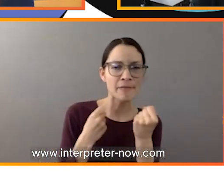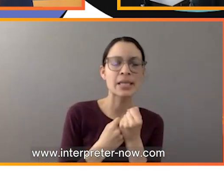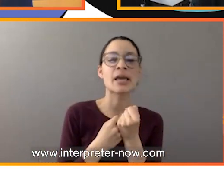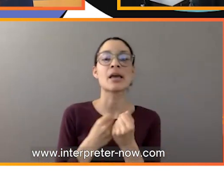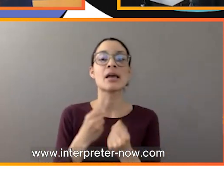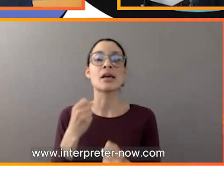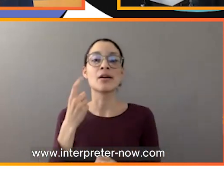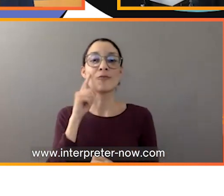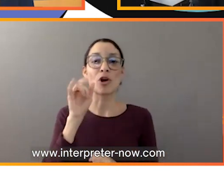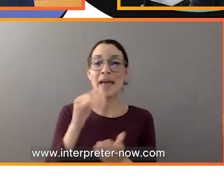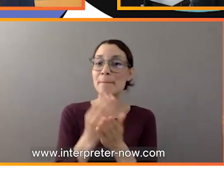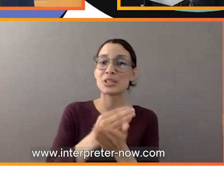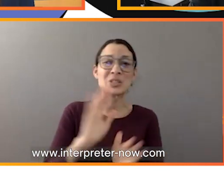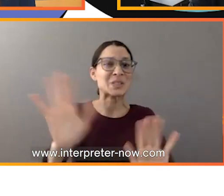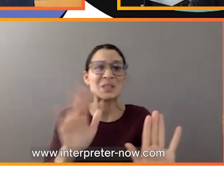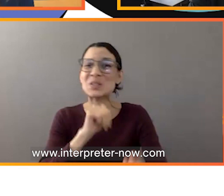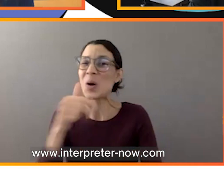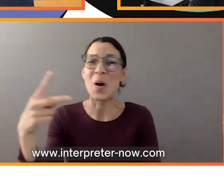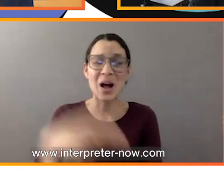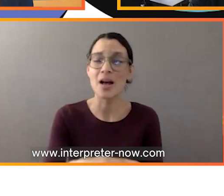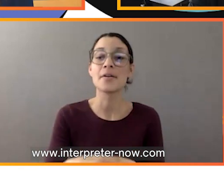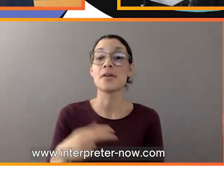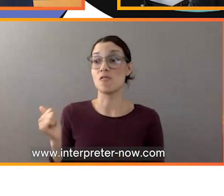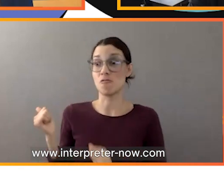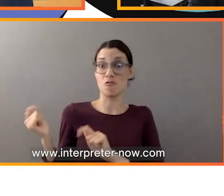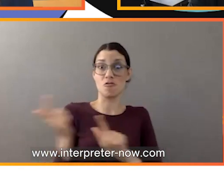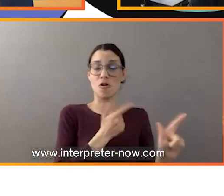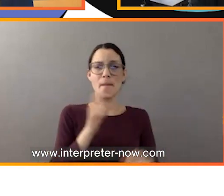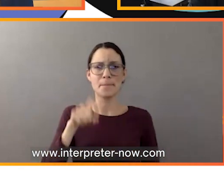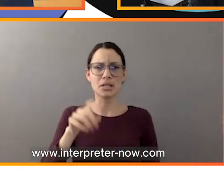Hey, what are we doing to build, to rebuild an inclusive culture after layoffs?